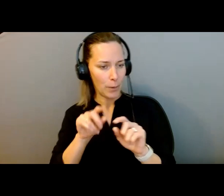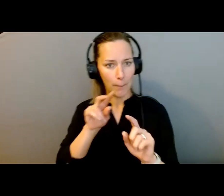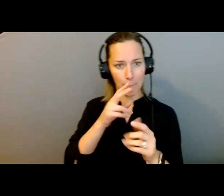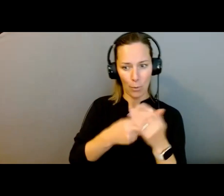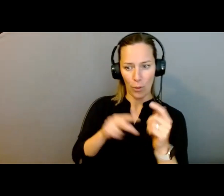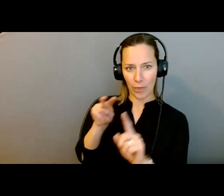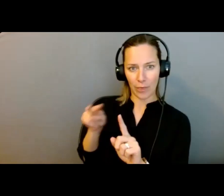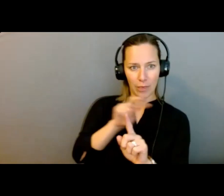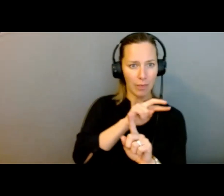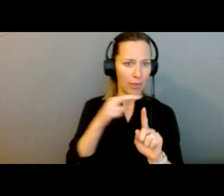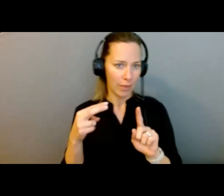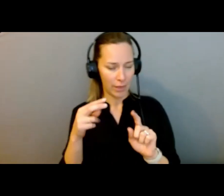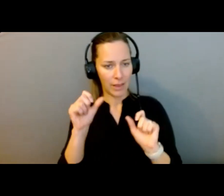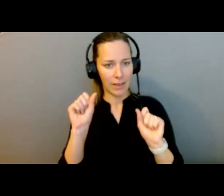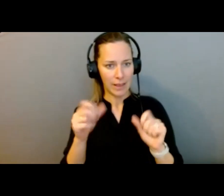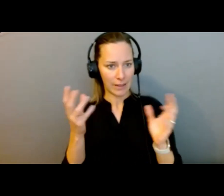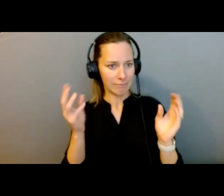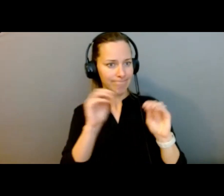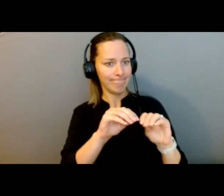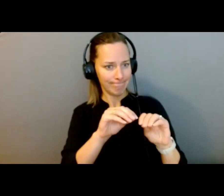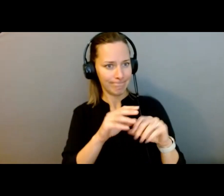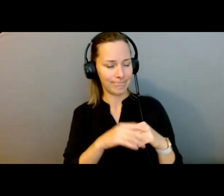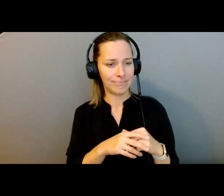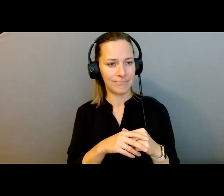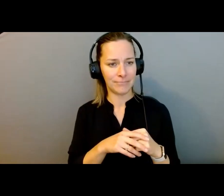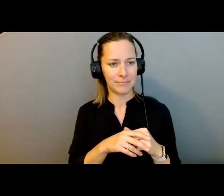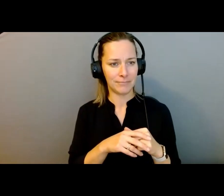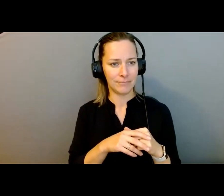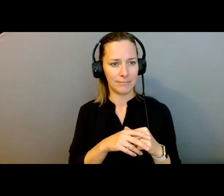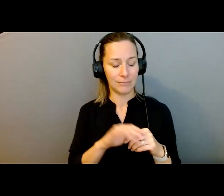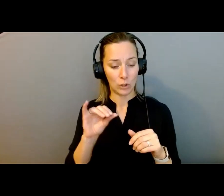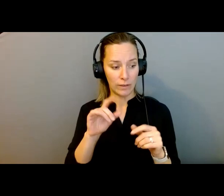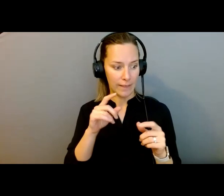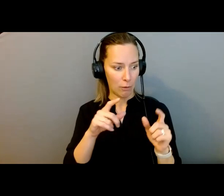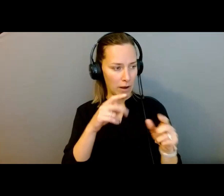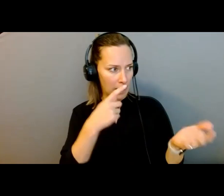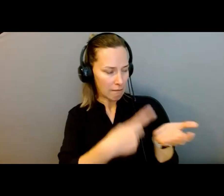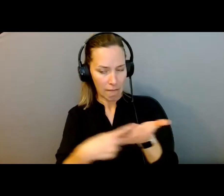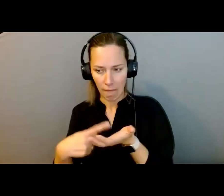it, which can lead to both discovering areas of research that wouldn't usually be considered,